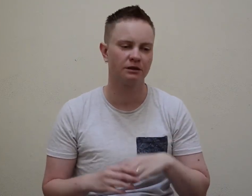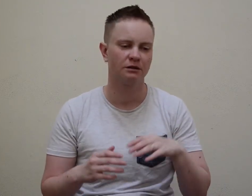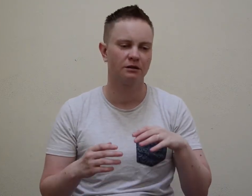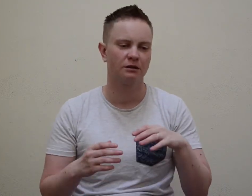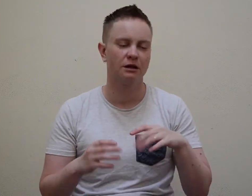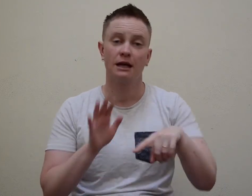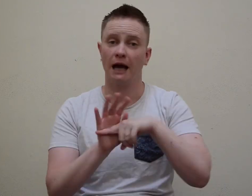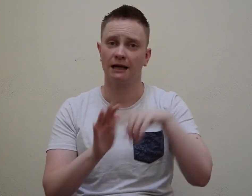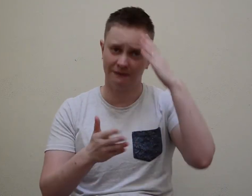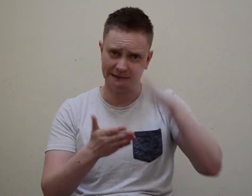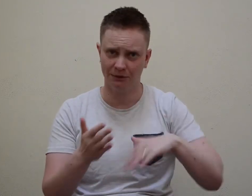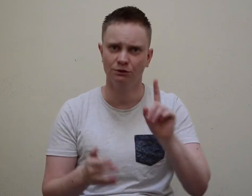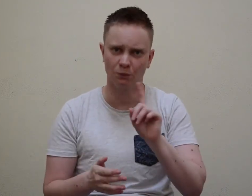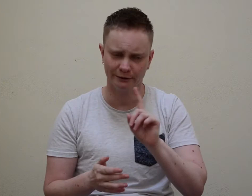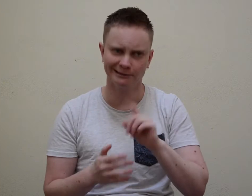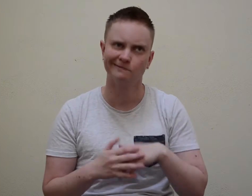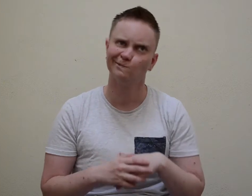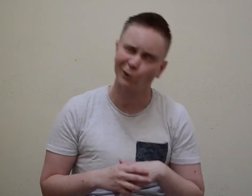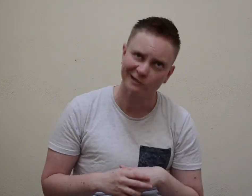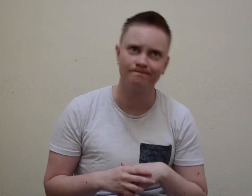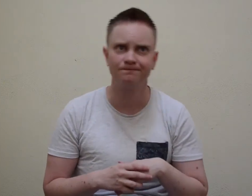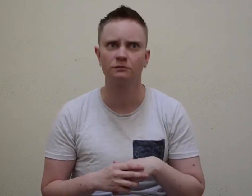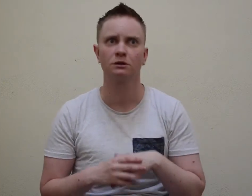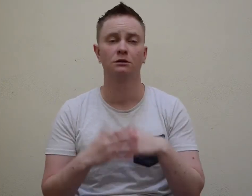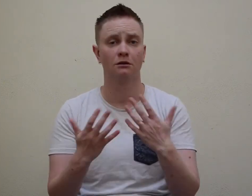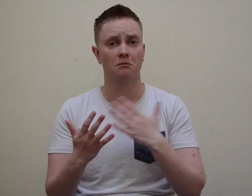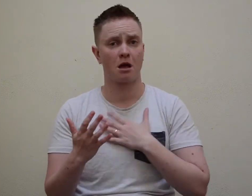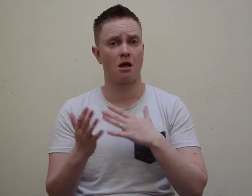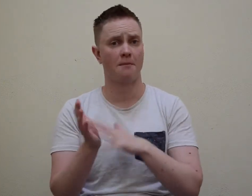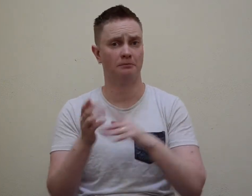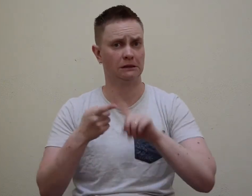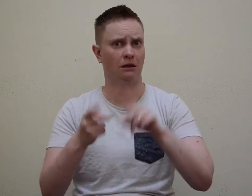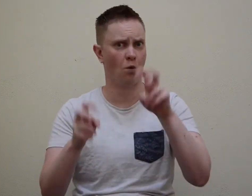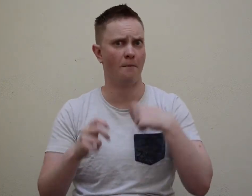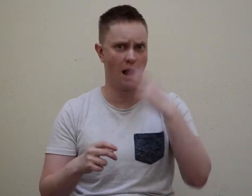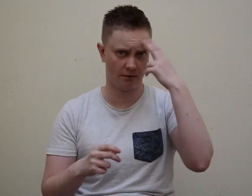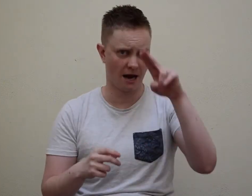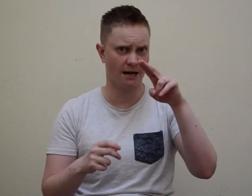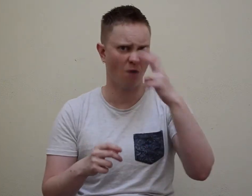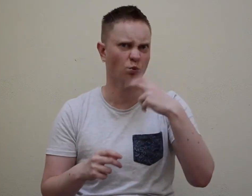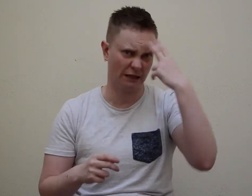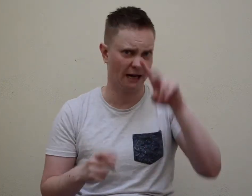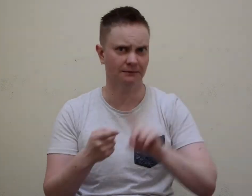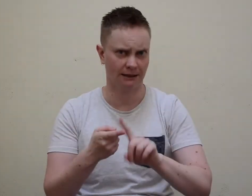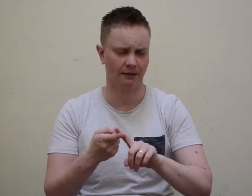So there's been some positive experiences and some negative experiences. My mom is still calling me